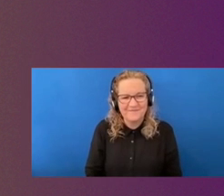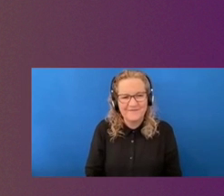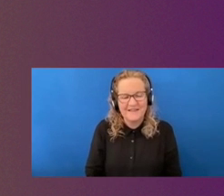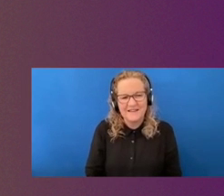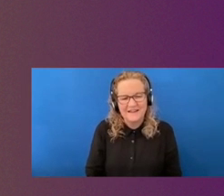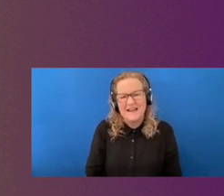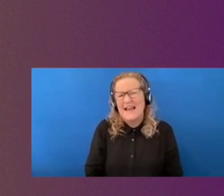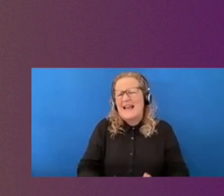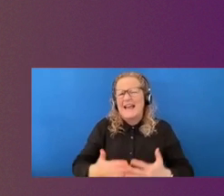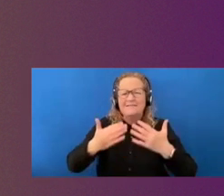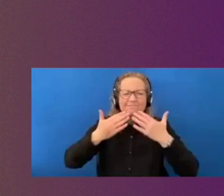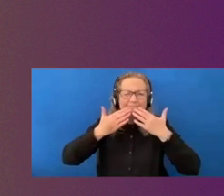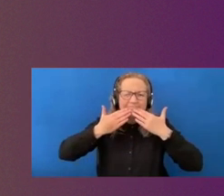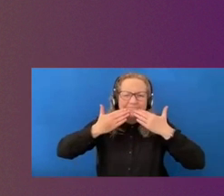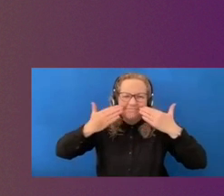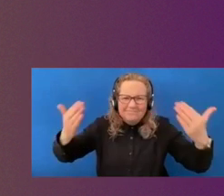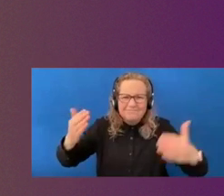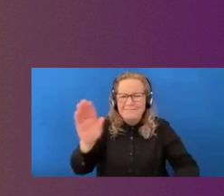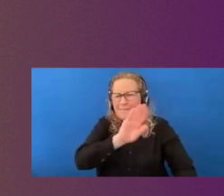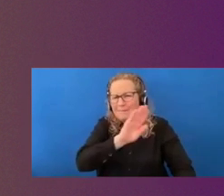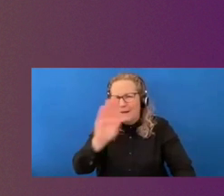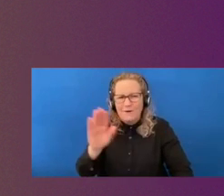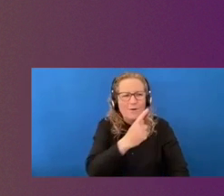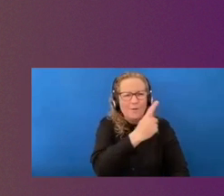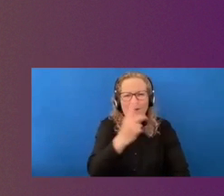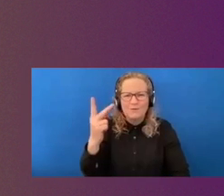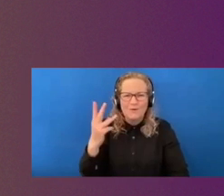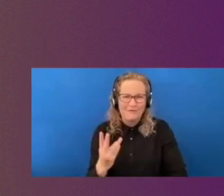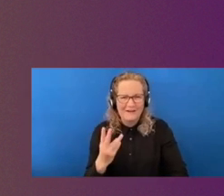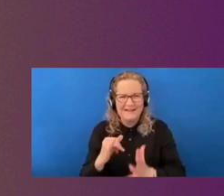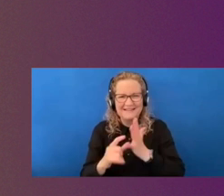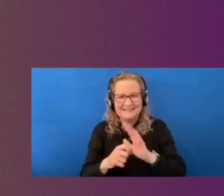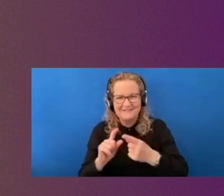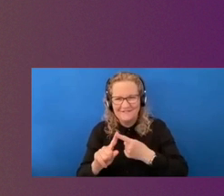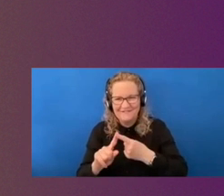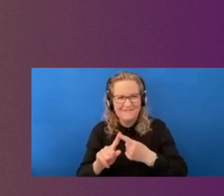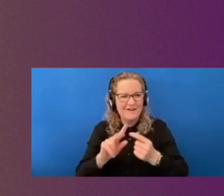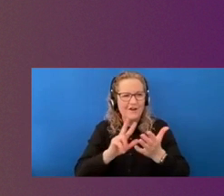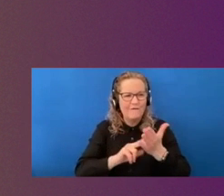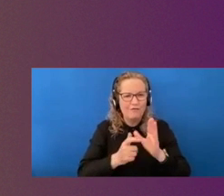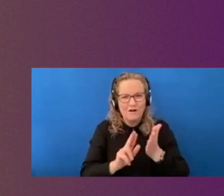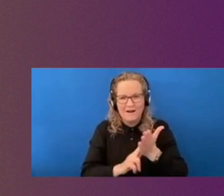thank you to each of our incredible panelists Steven Ralph, Varun Chandak and Julie Duong